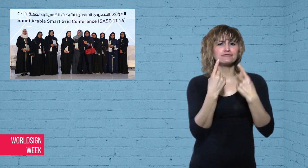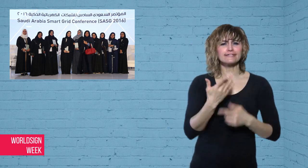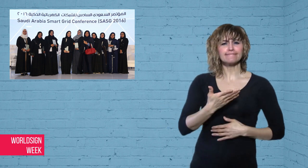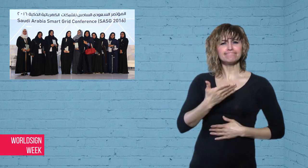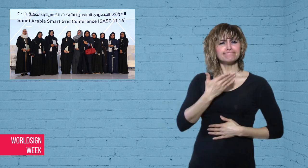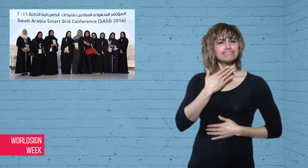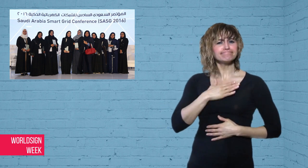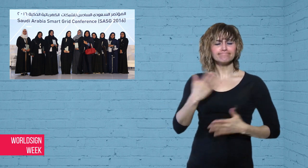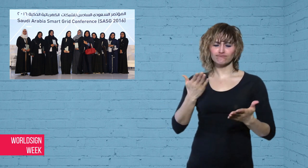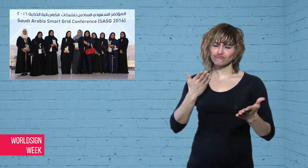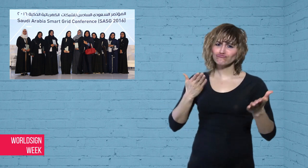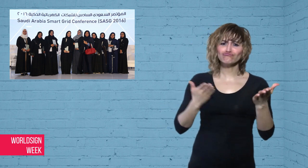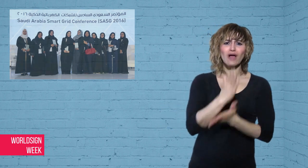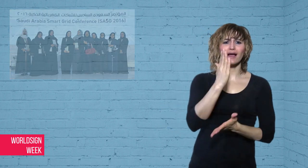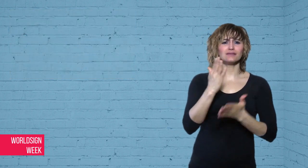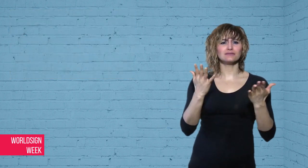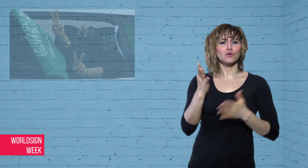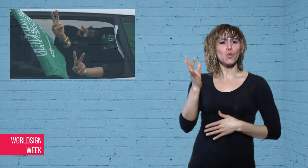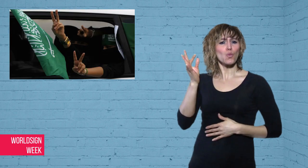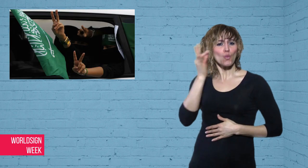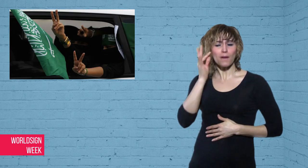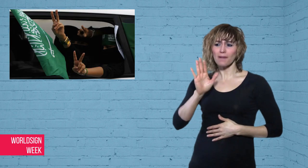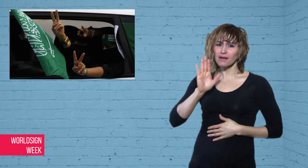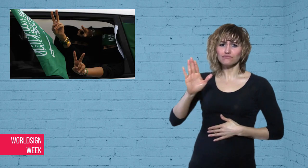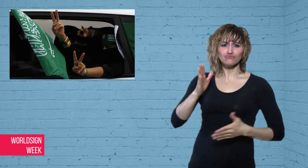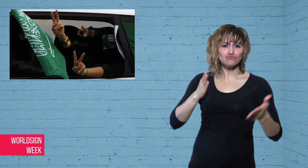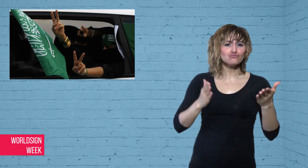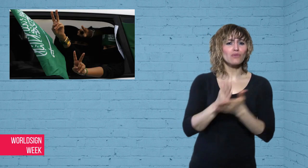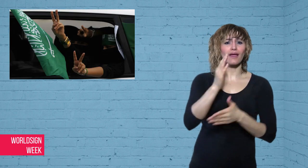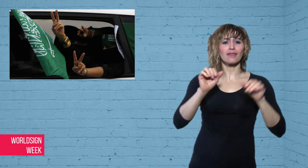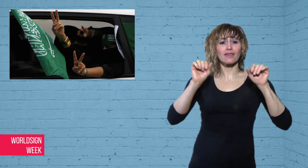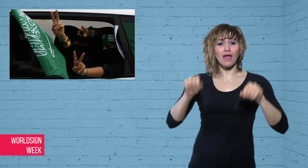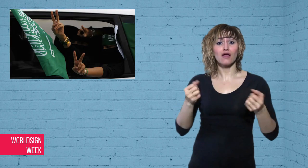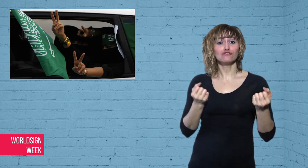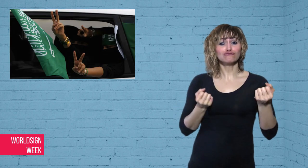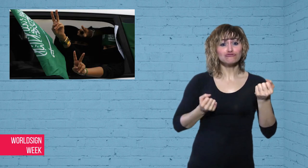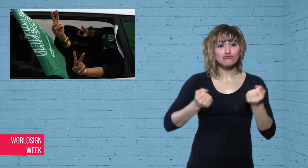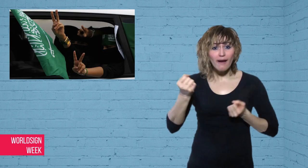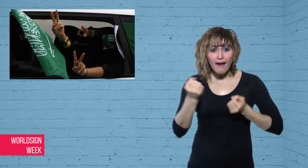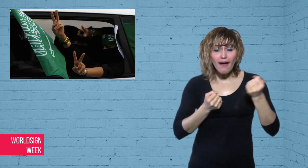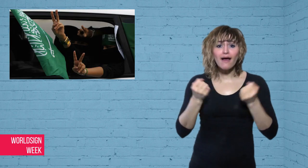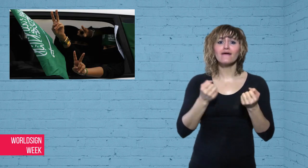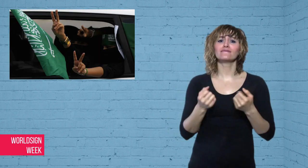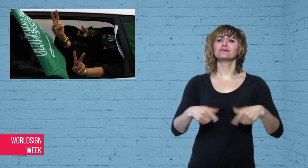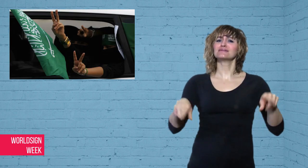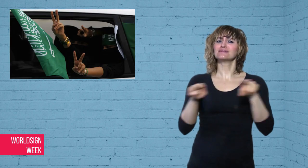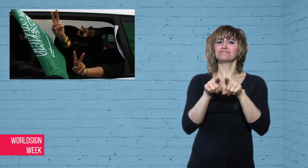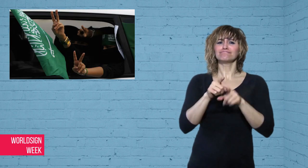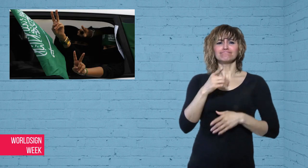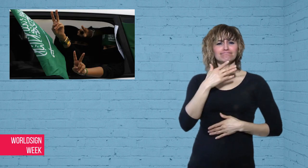Featured speakers argued for the